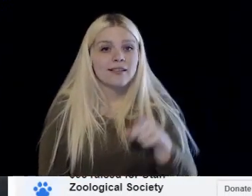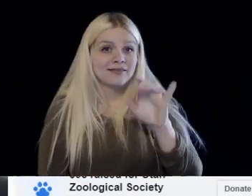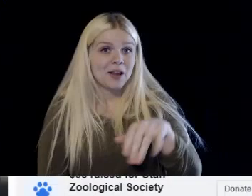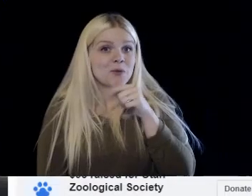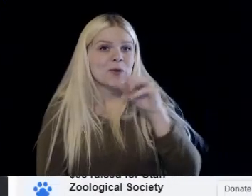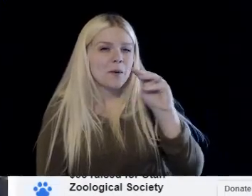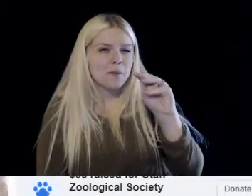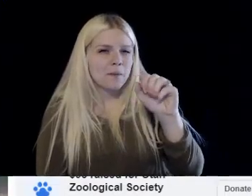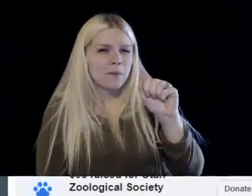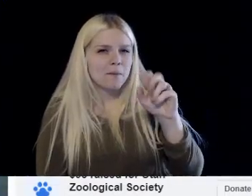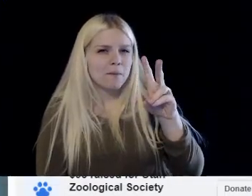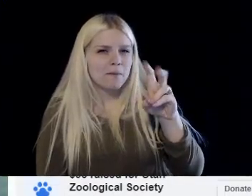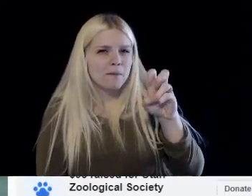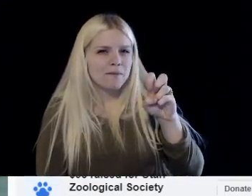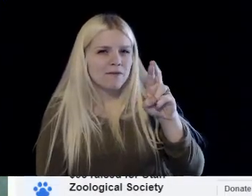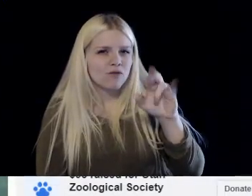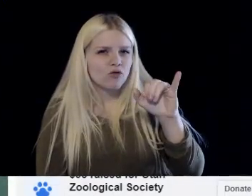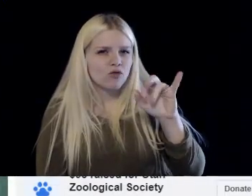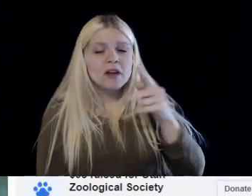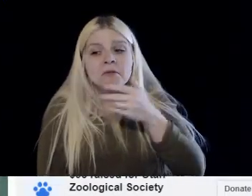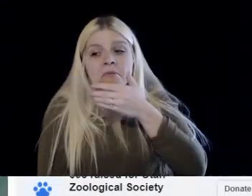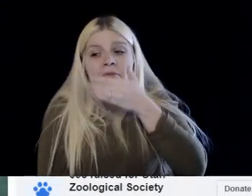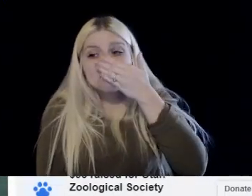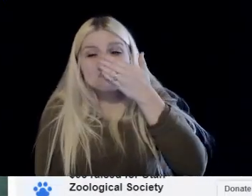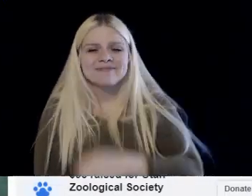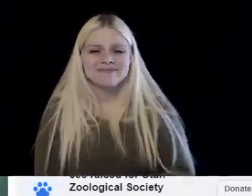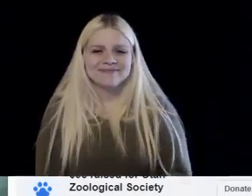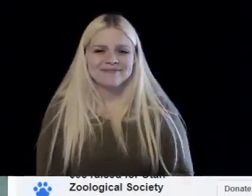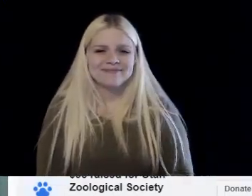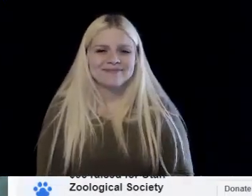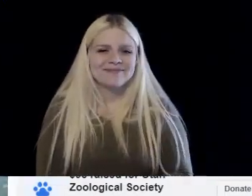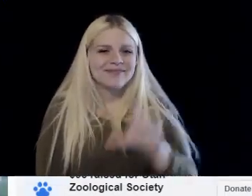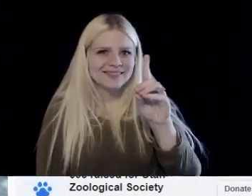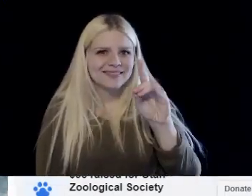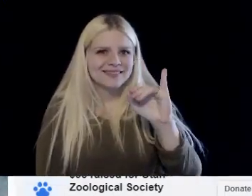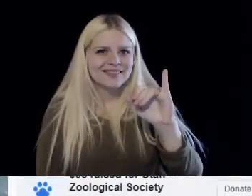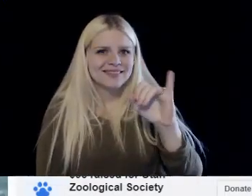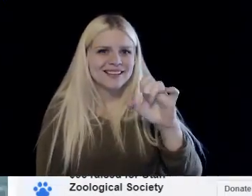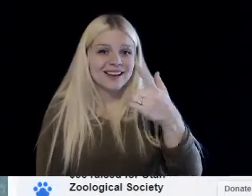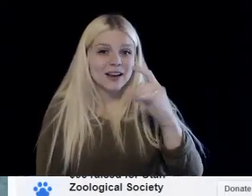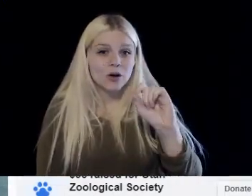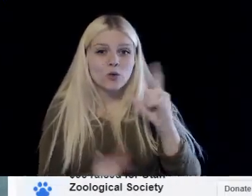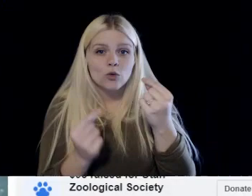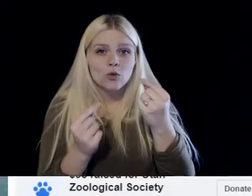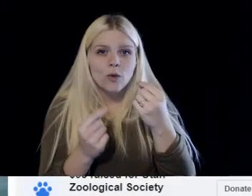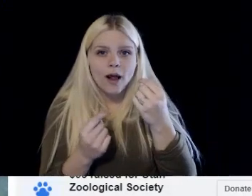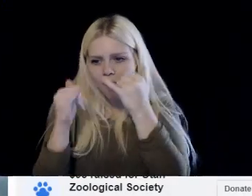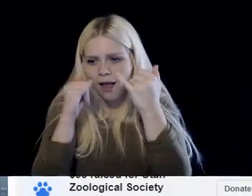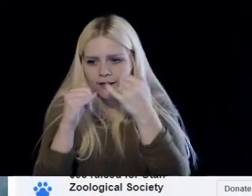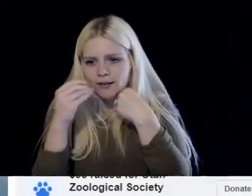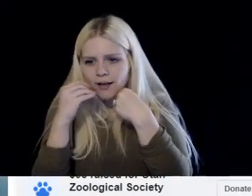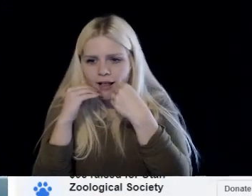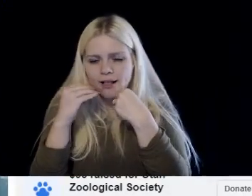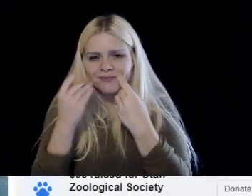Diego's in there playing with that frozen-pop treat. Thank you, you guys, for